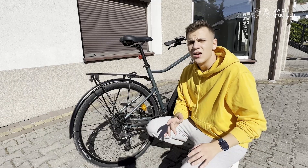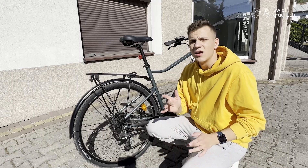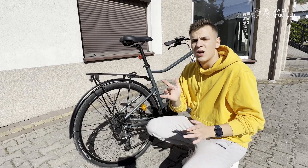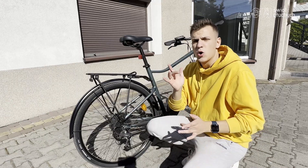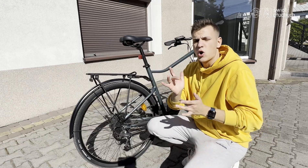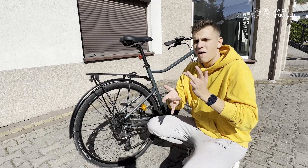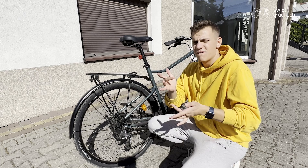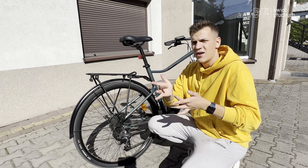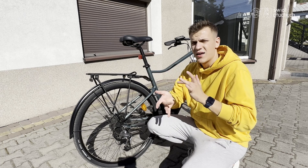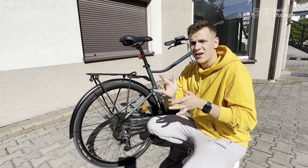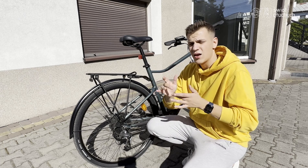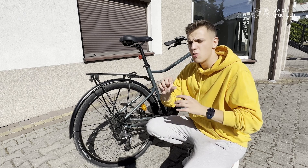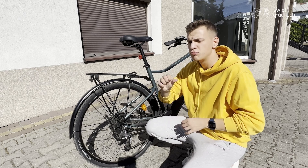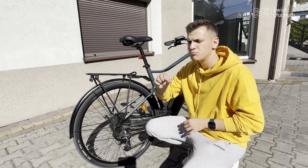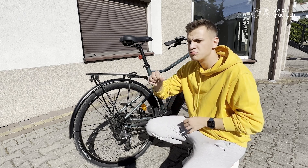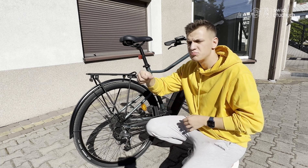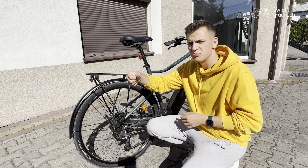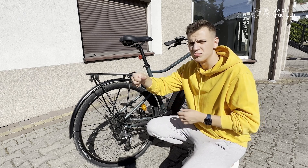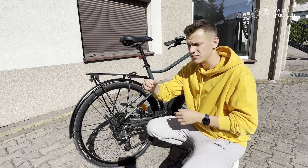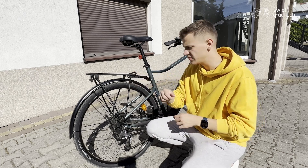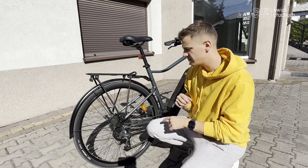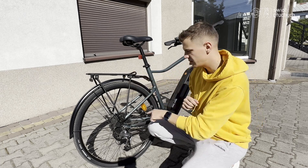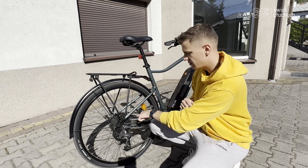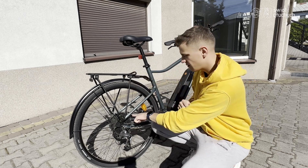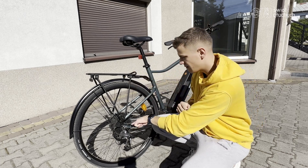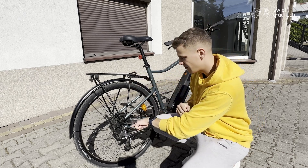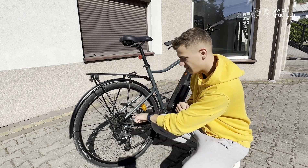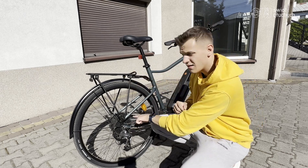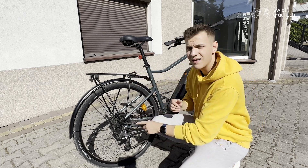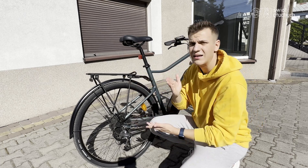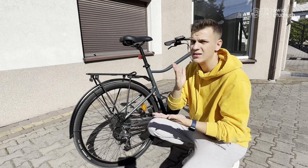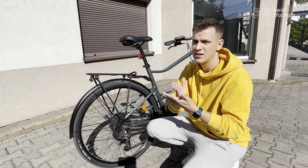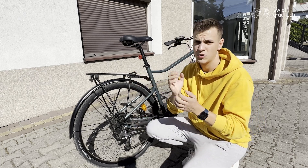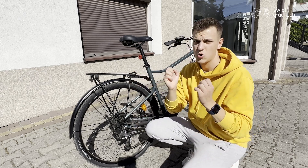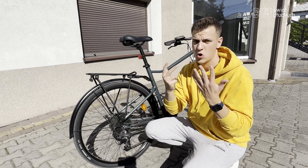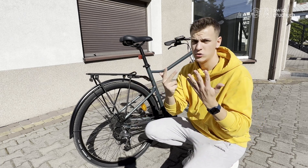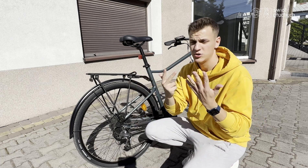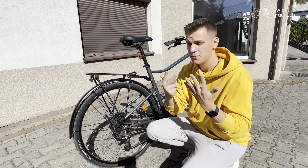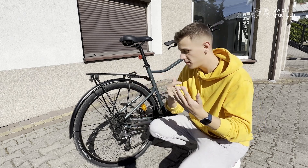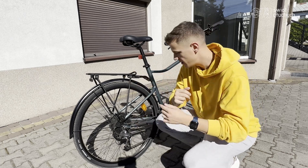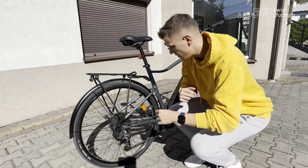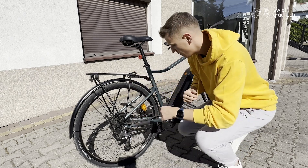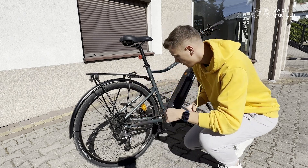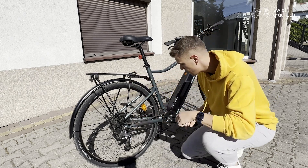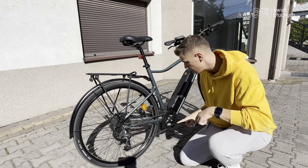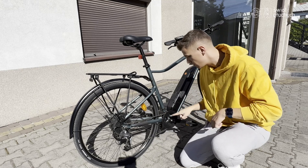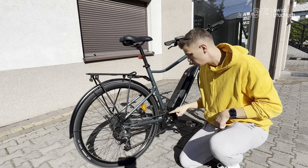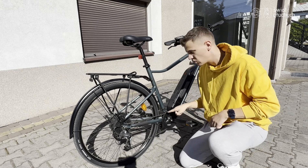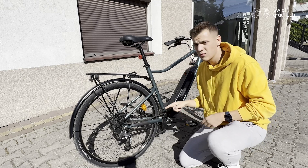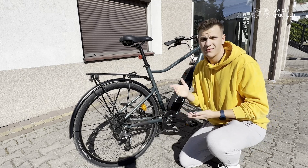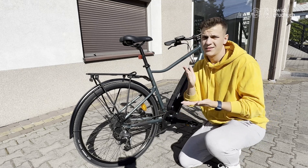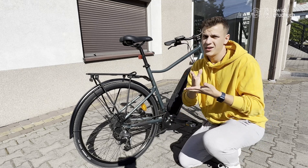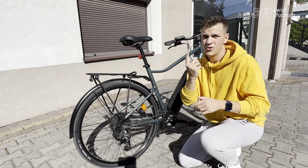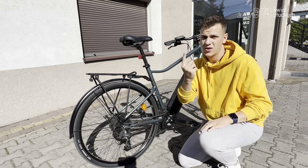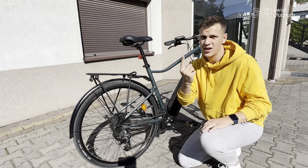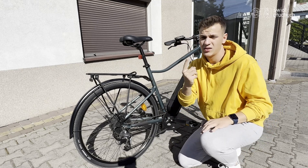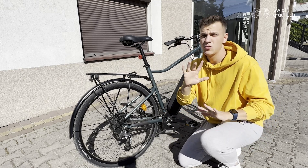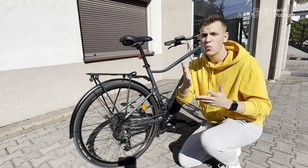Here we have only 8 gears, and here we have one.